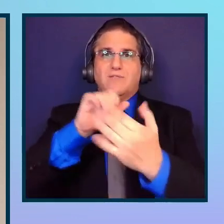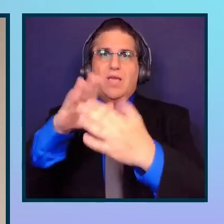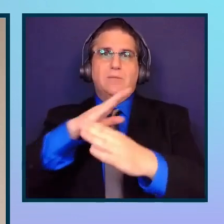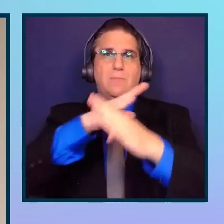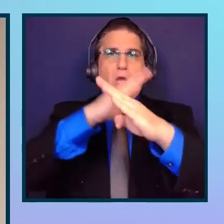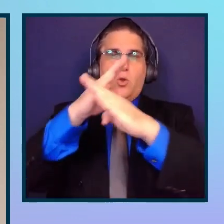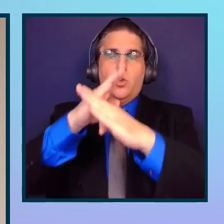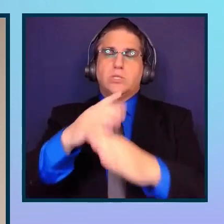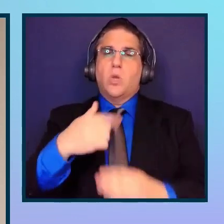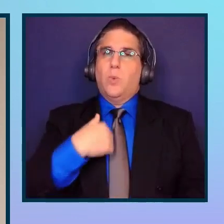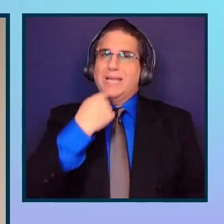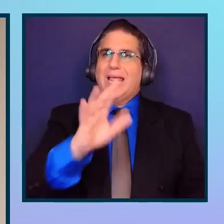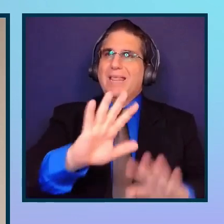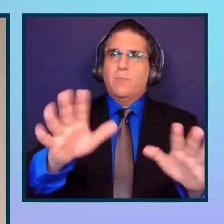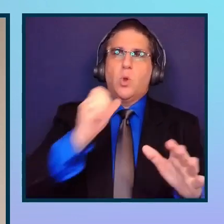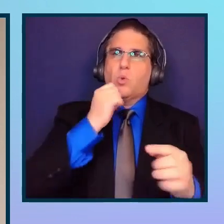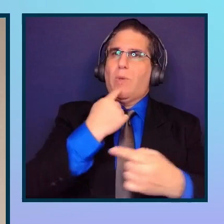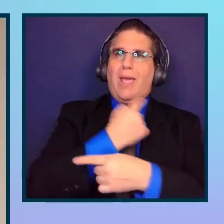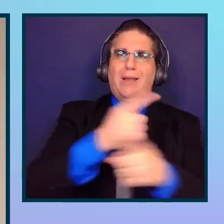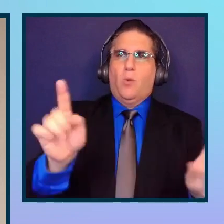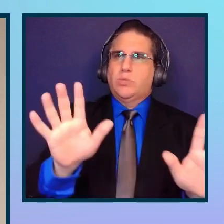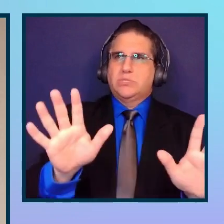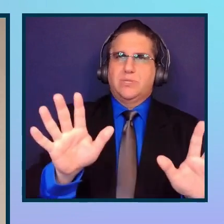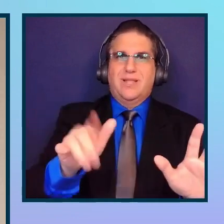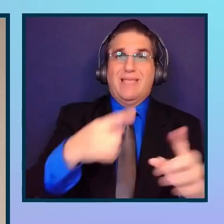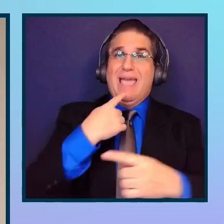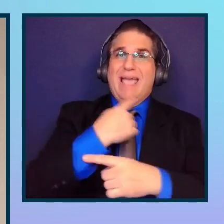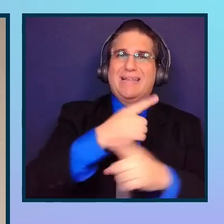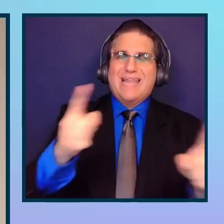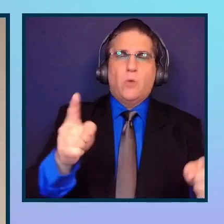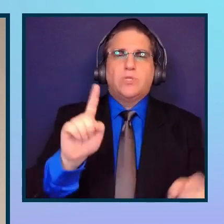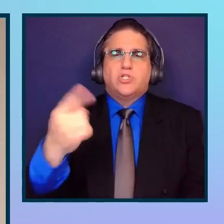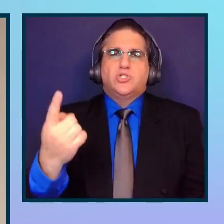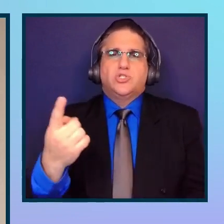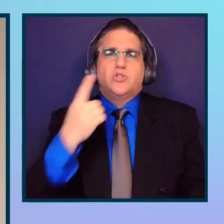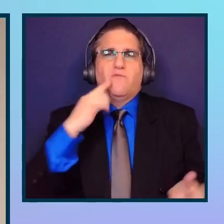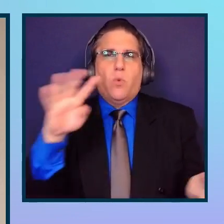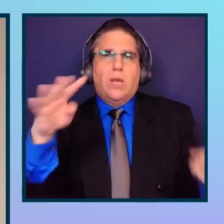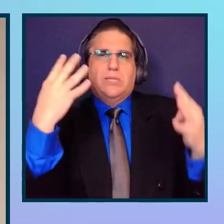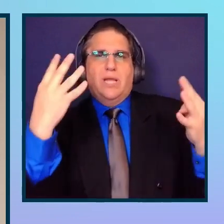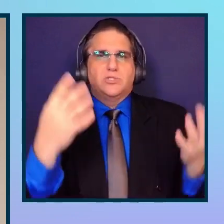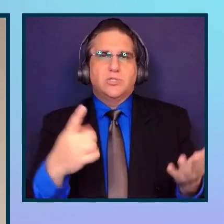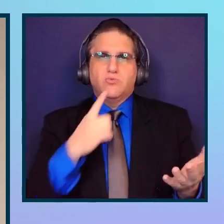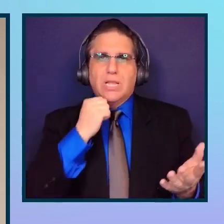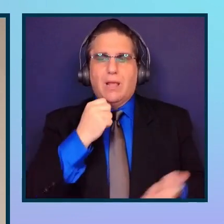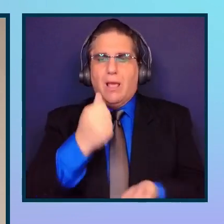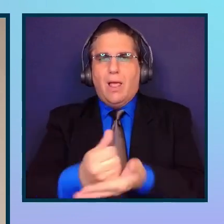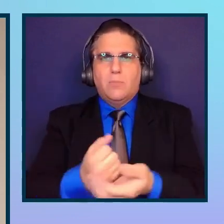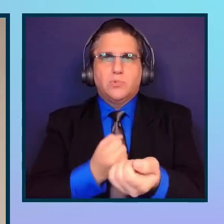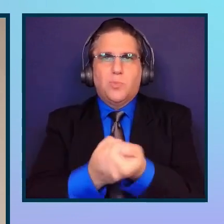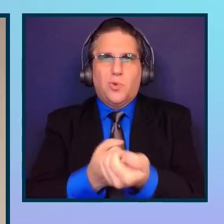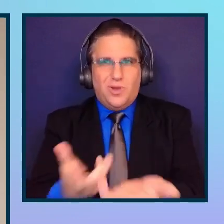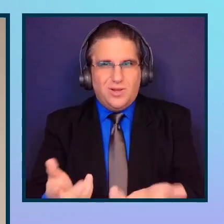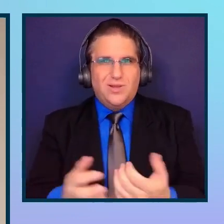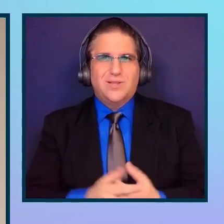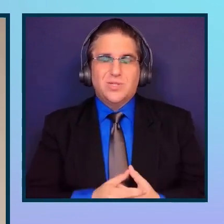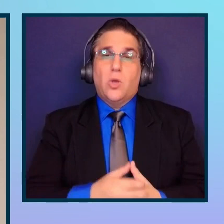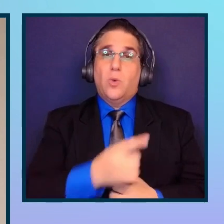resist the empty gesture. And so whatever it is that you're navigating, I just want to assure you, you're not alone in that there are others, and I think it's really about